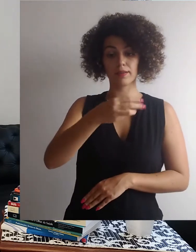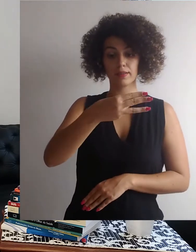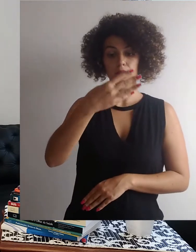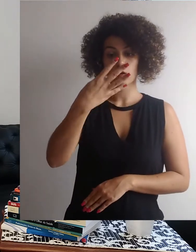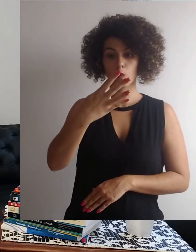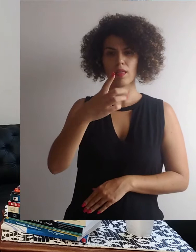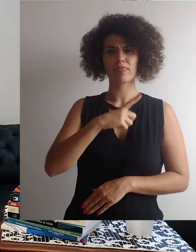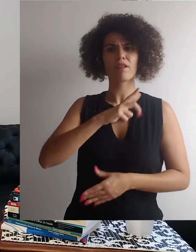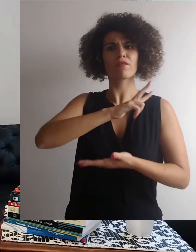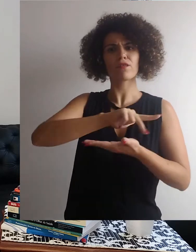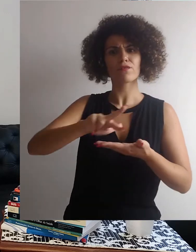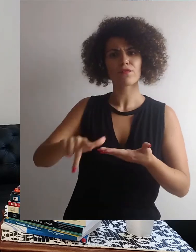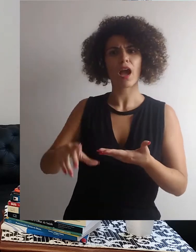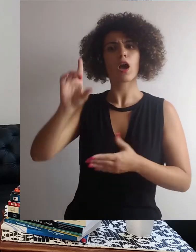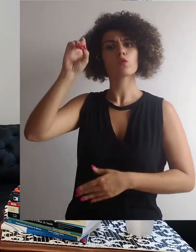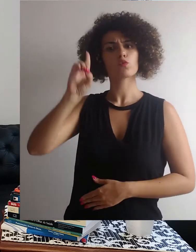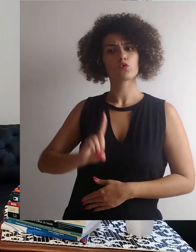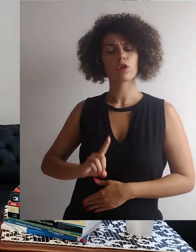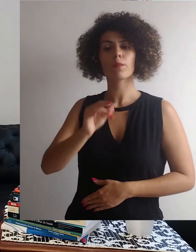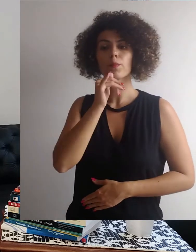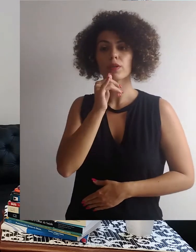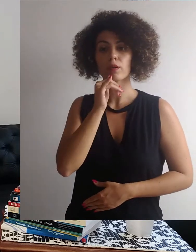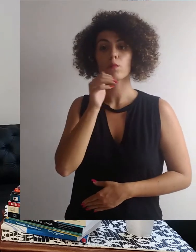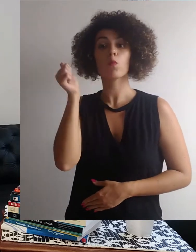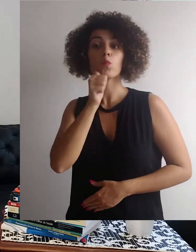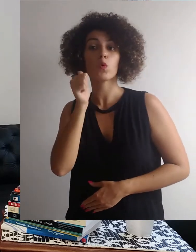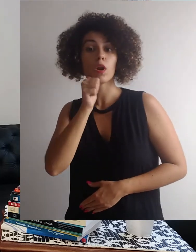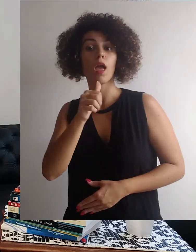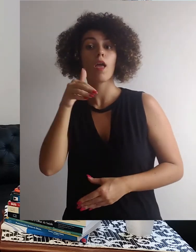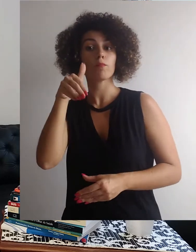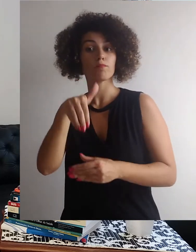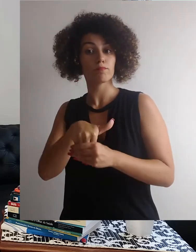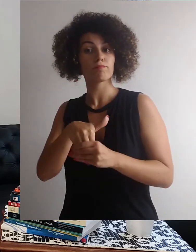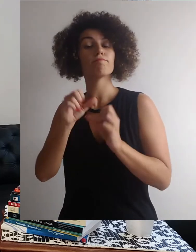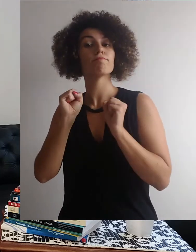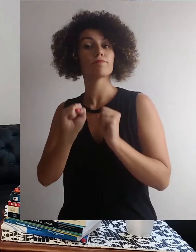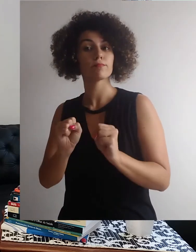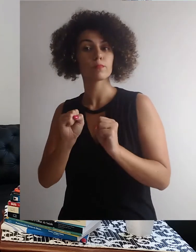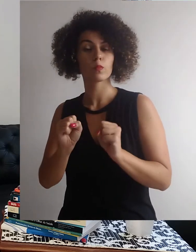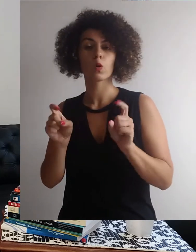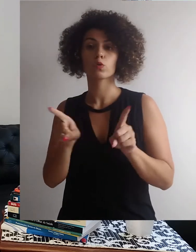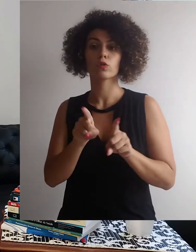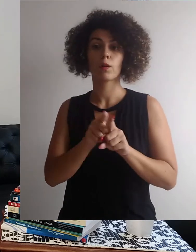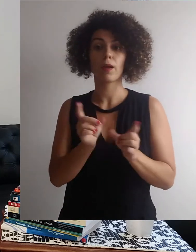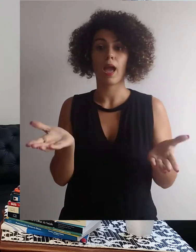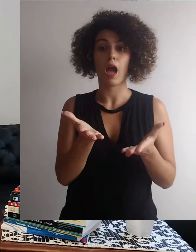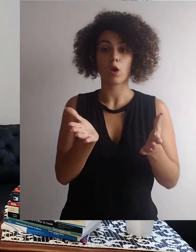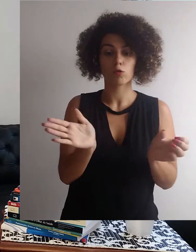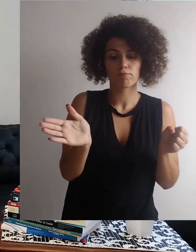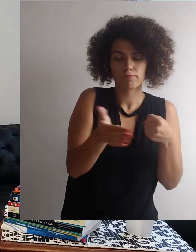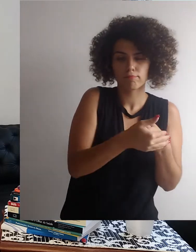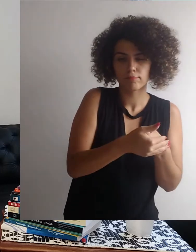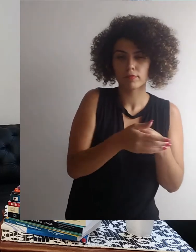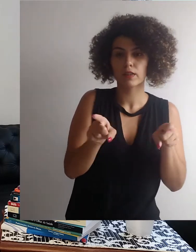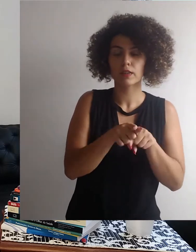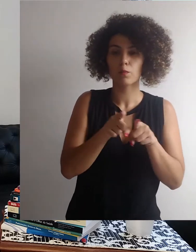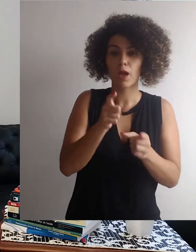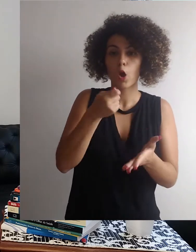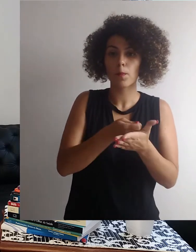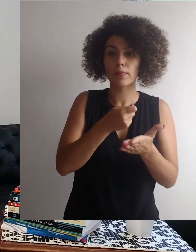lasted until 1937. The Constitution of 34 brought several institutes and rights, such as the Secret vote, the female